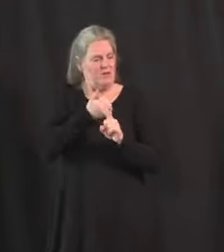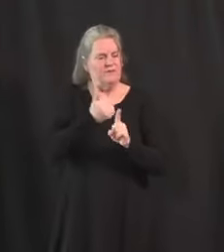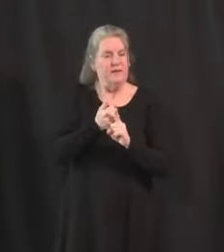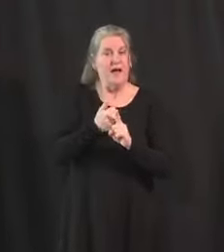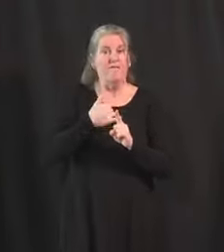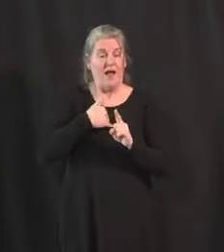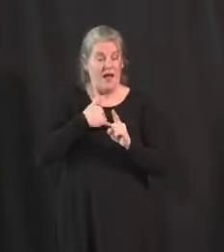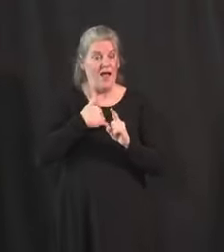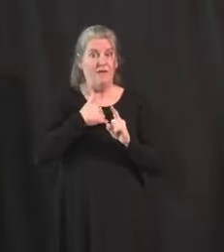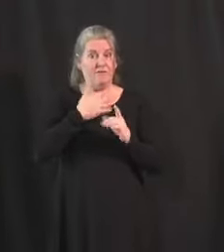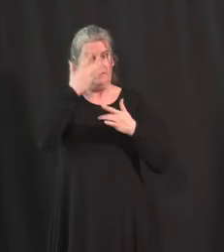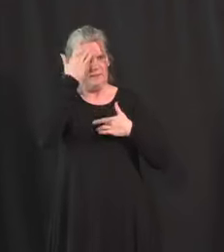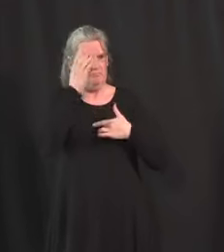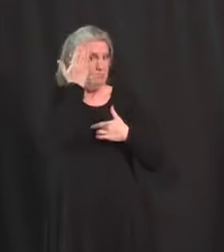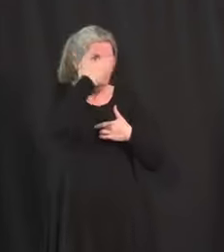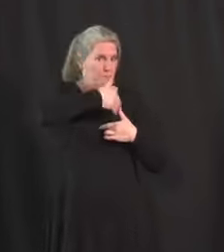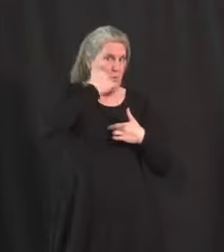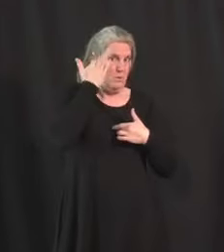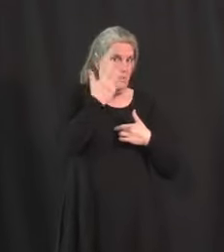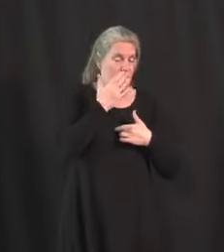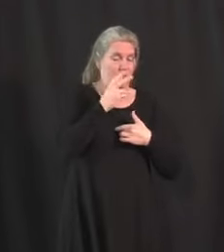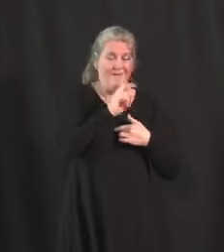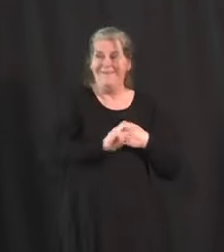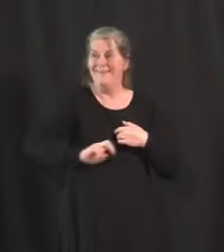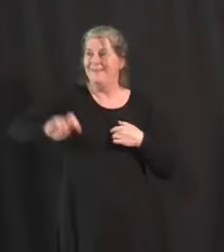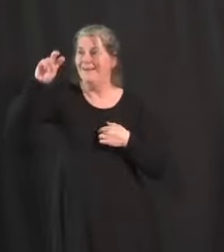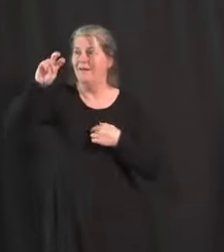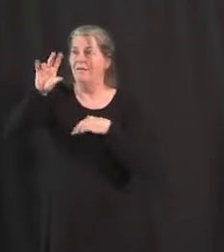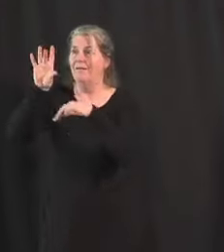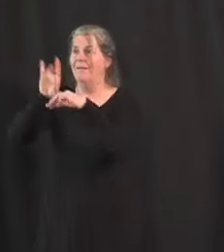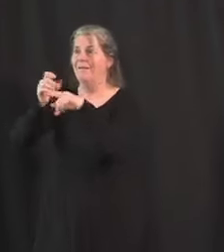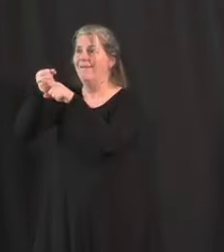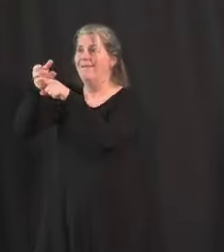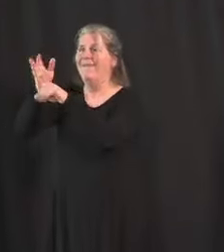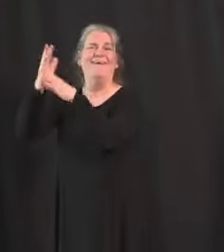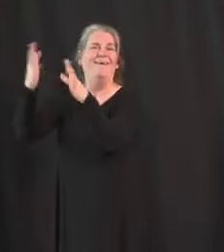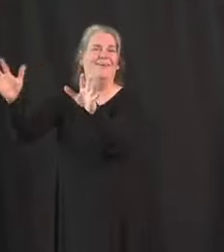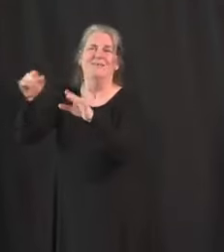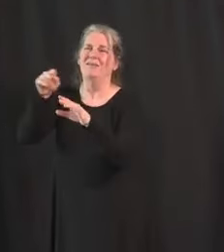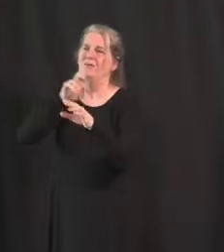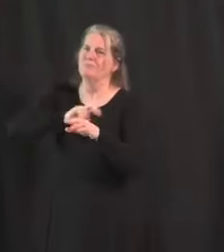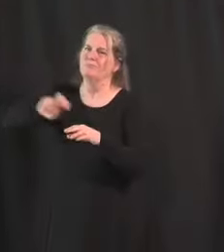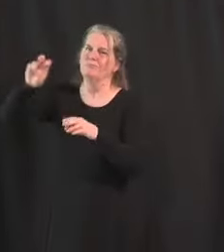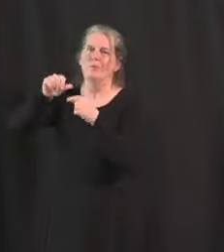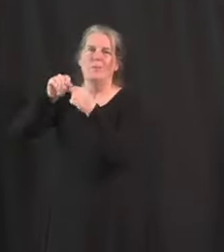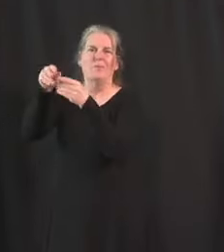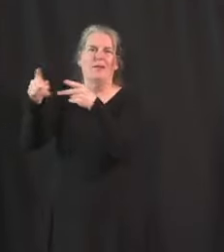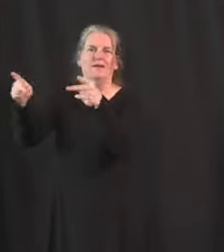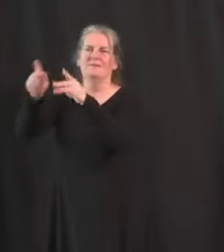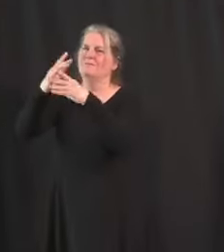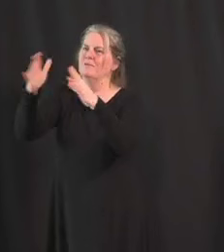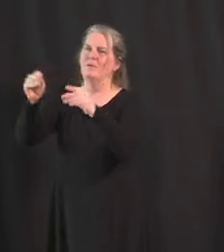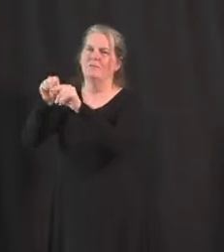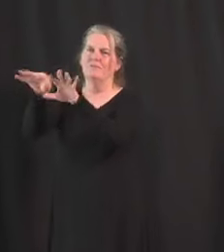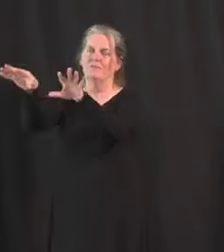REALLY DO NOT WANT IT. AND SIXTH, SELF-ISOLATION WHEN YOU ARE REQUIRED TO